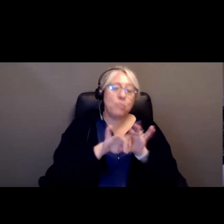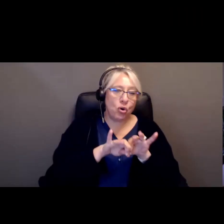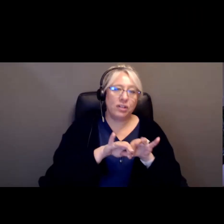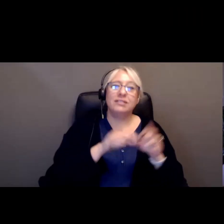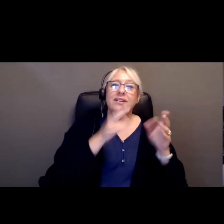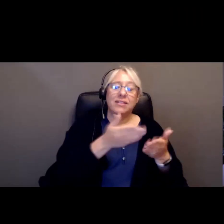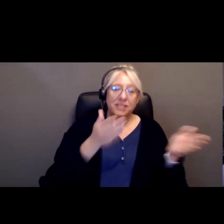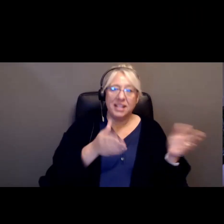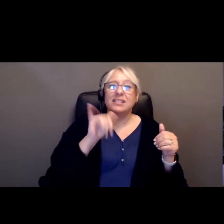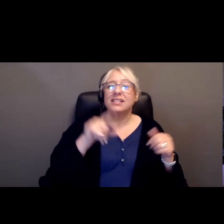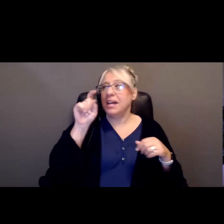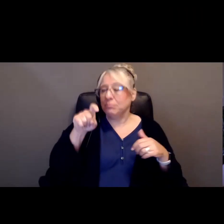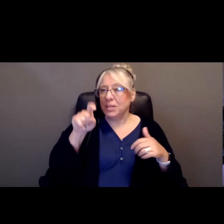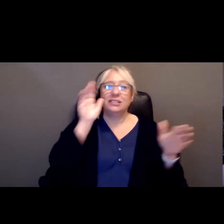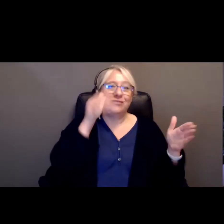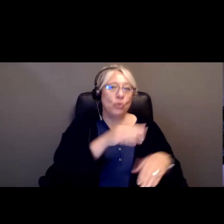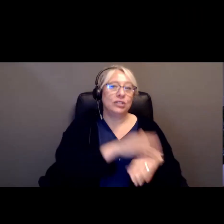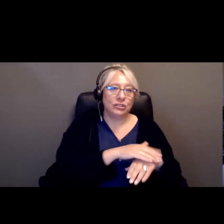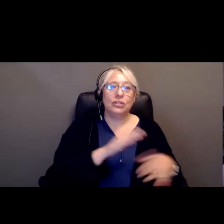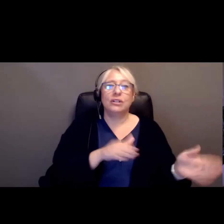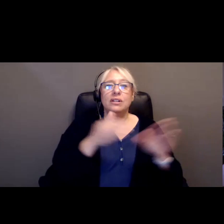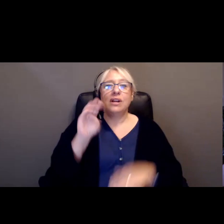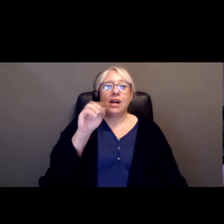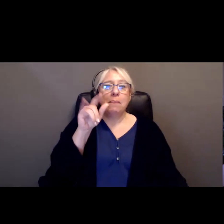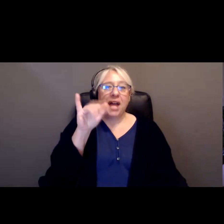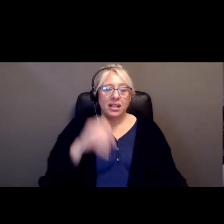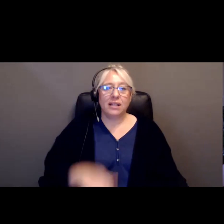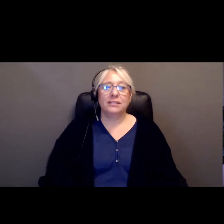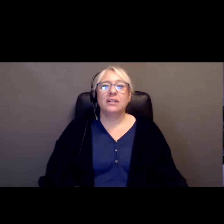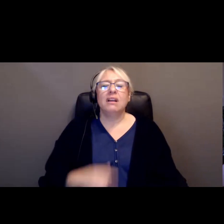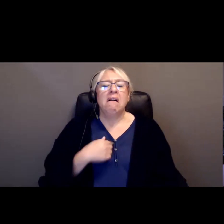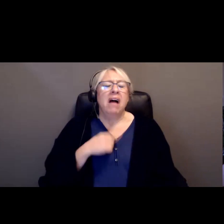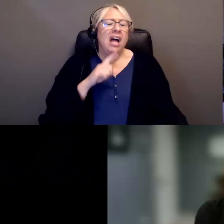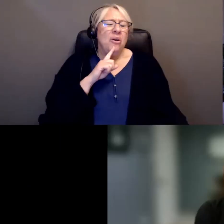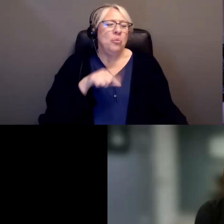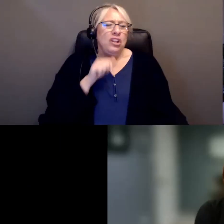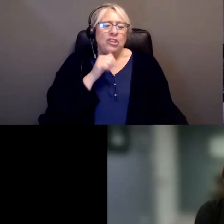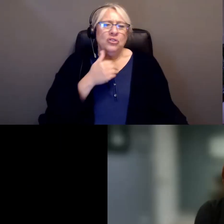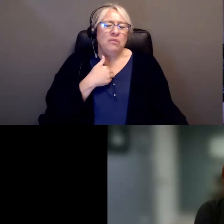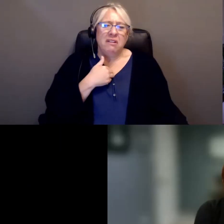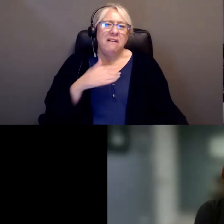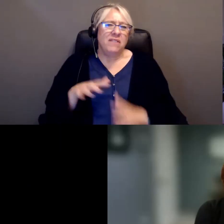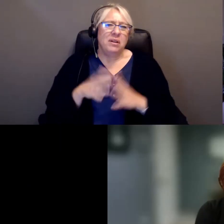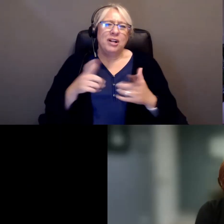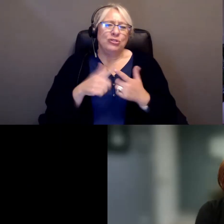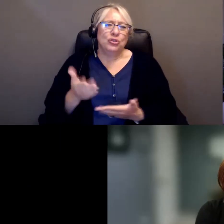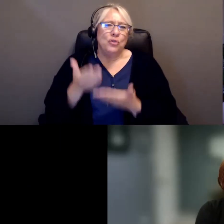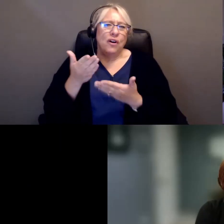you might be last on our list. >> MAGGIE DOHERTY-GILBERT: I don't really have much to offer as far as, I mean, two really learned presenters here